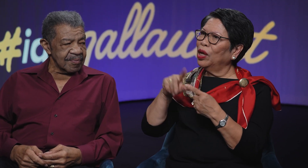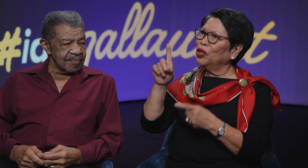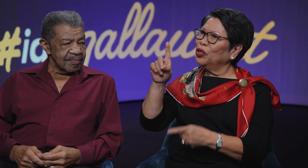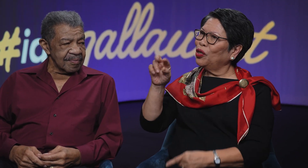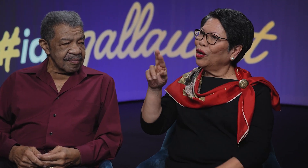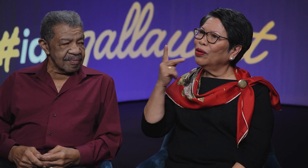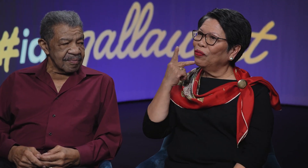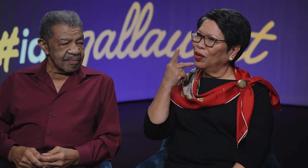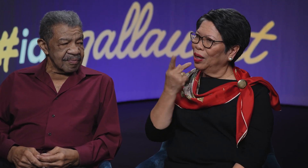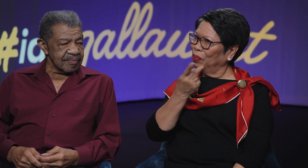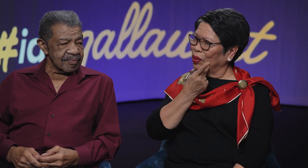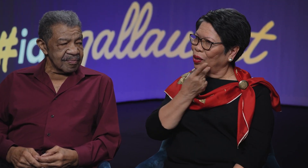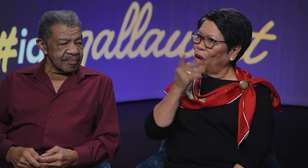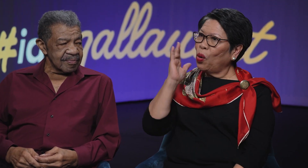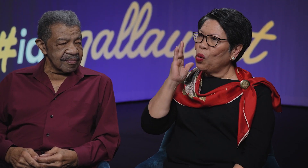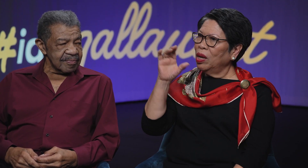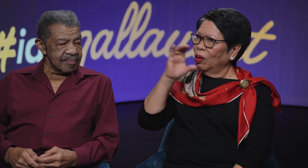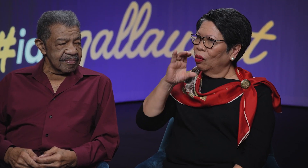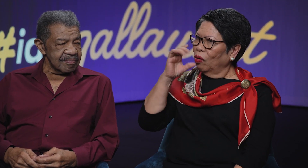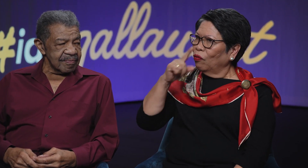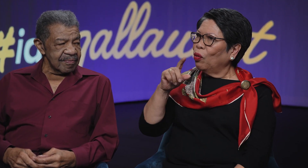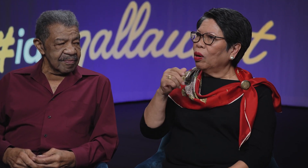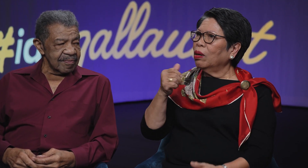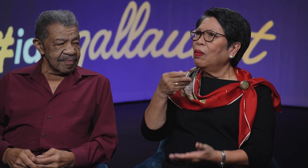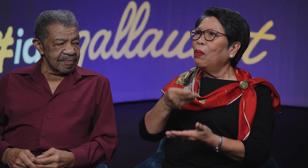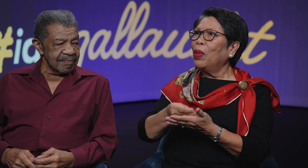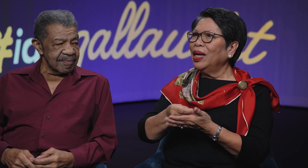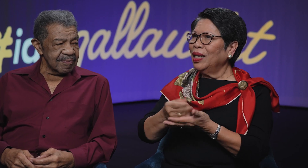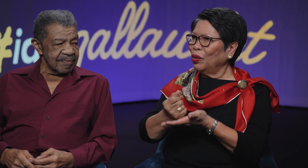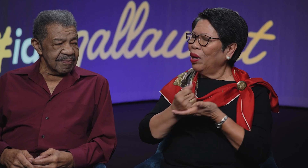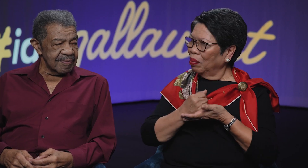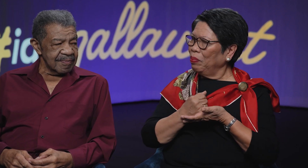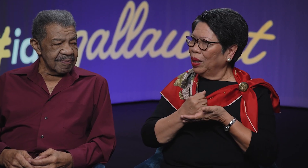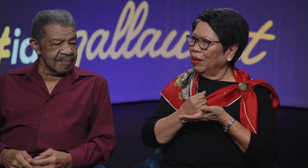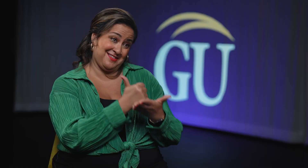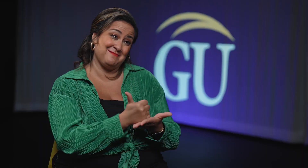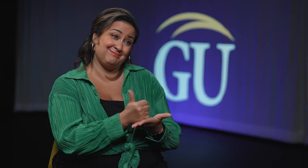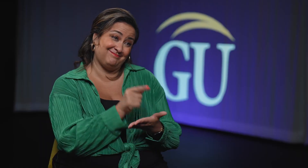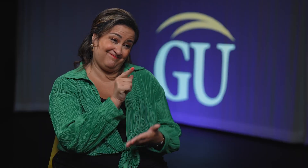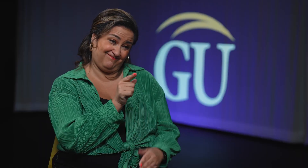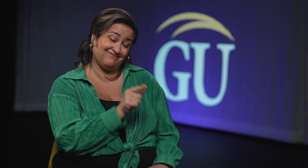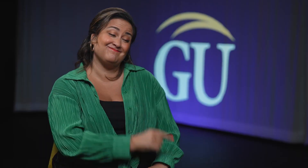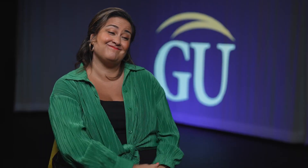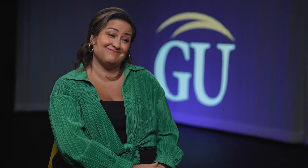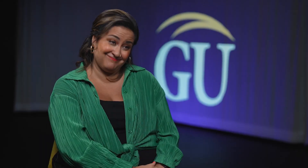when Dr. Philips would look for money to help me. To help you, right.